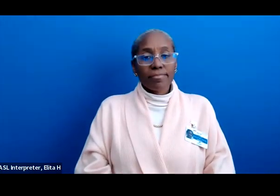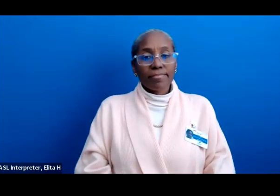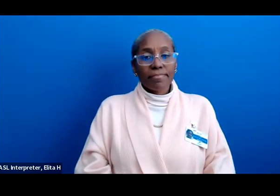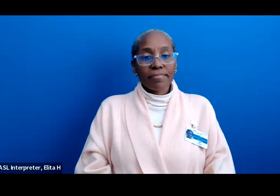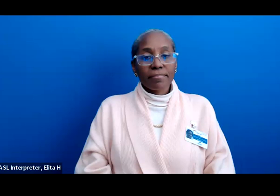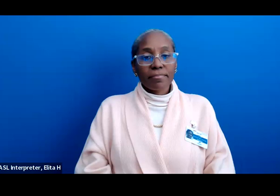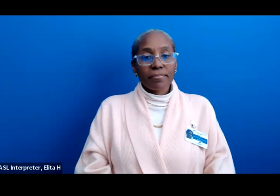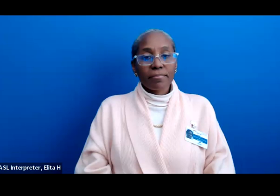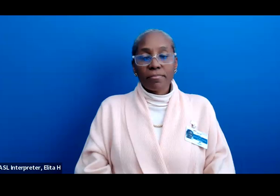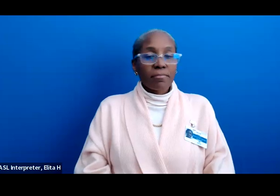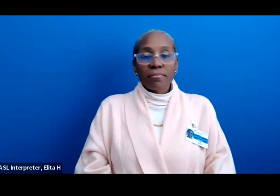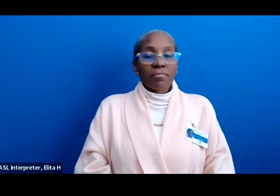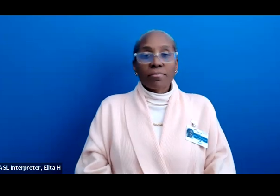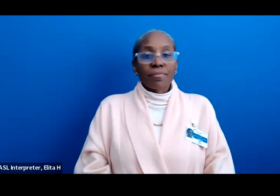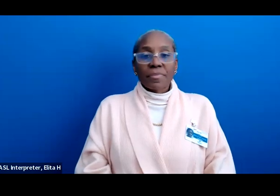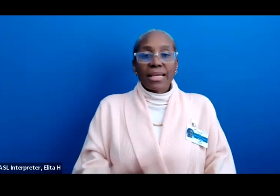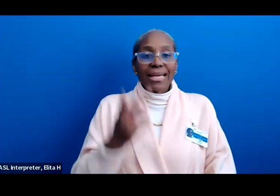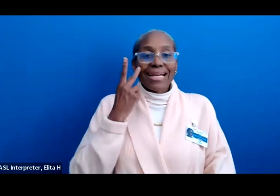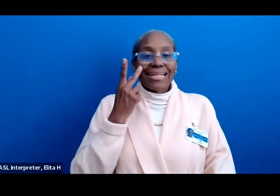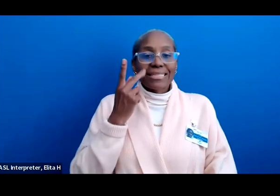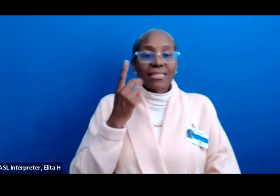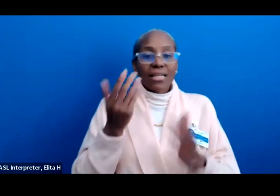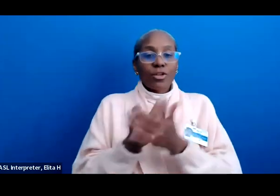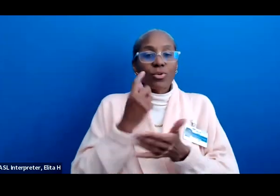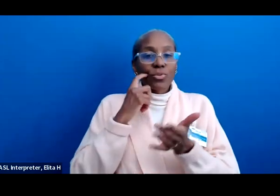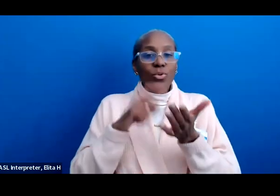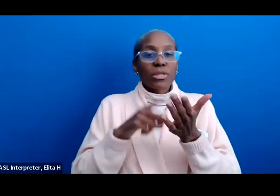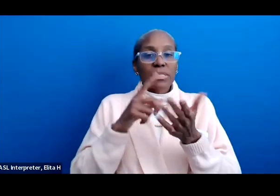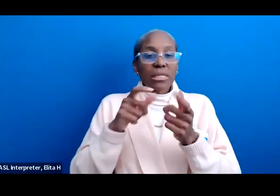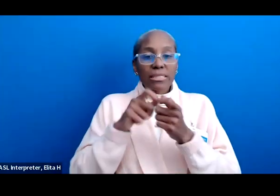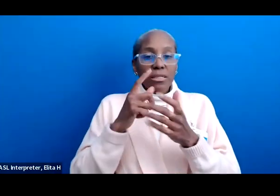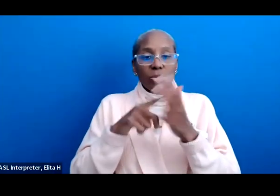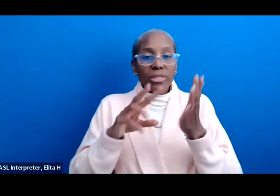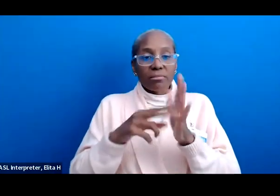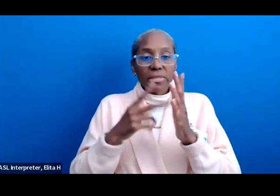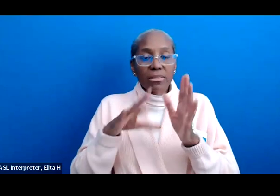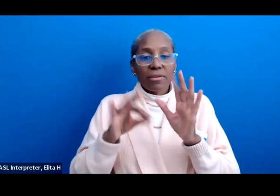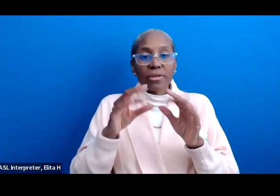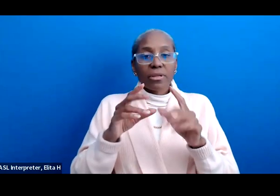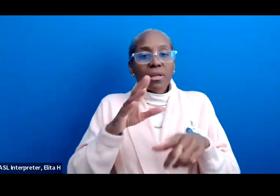No, I think so. I see a new notice on there and I'm not sure exactly what it means, but I'll find out before. No, I'm sorry.